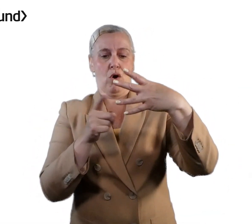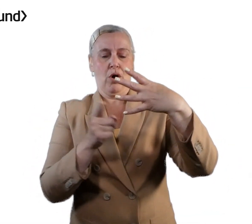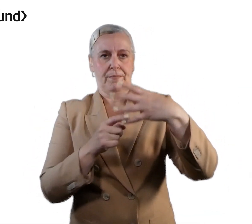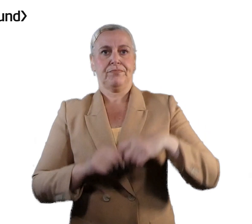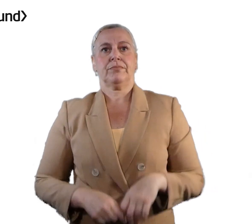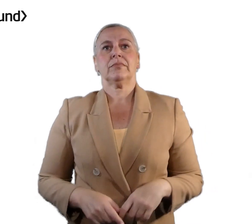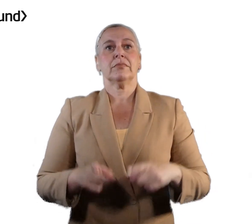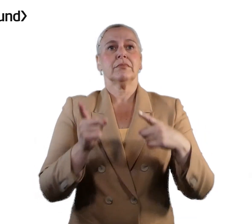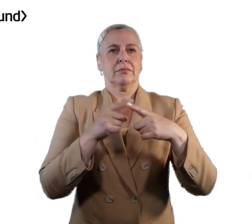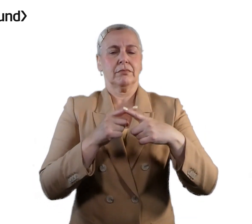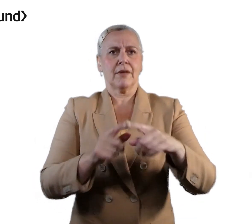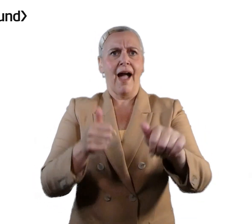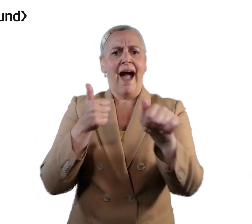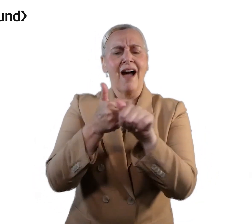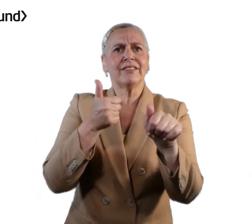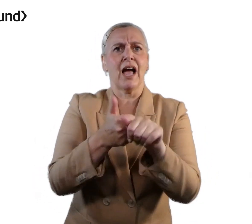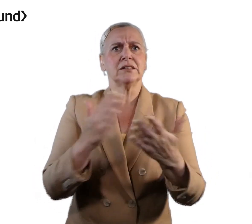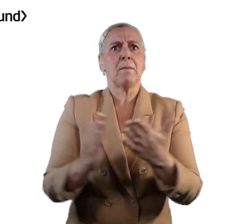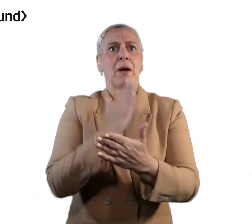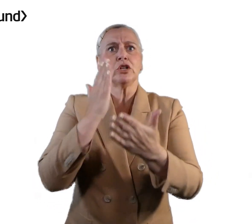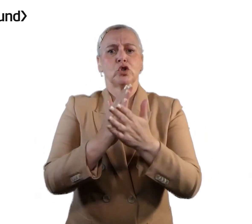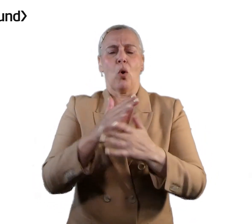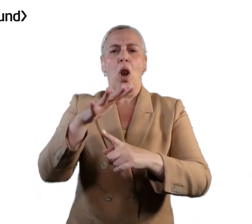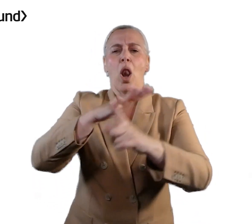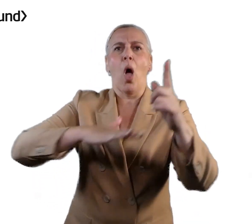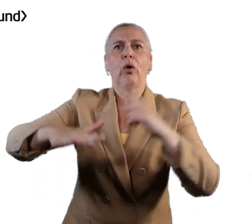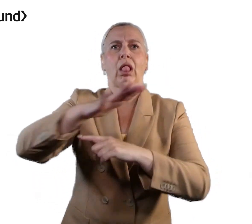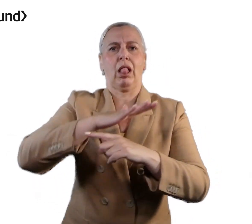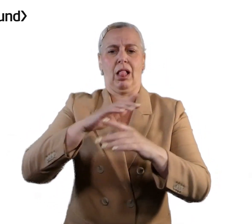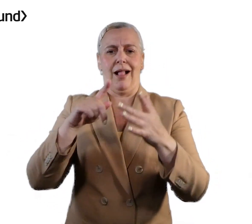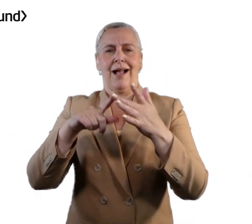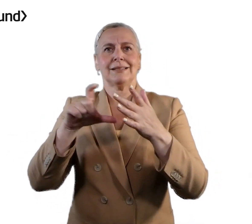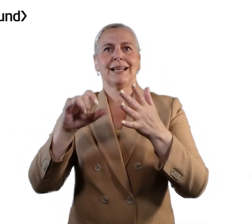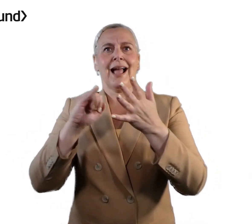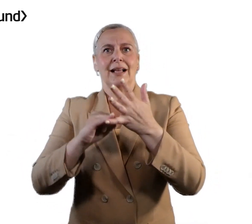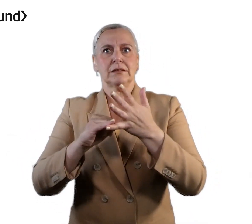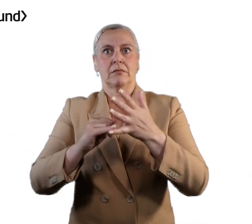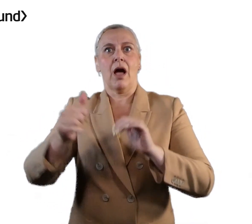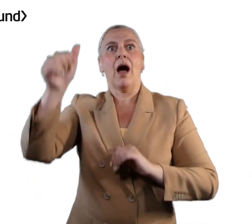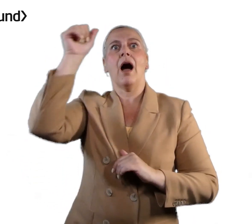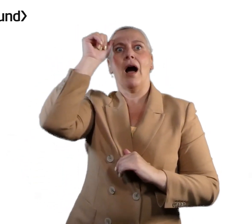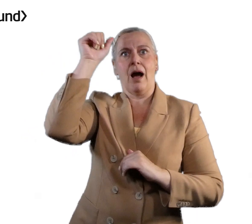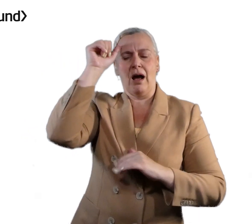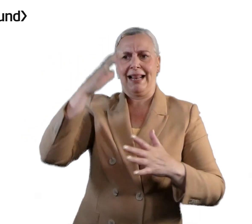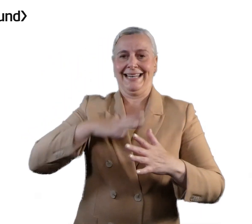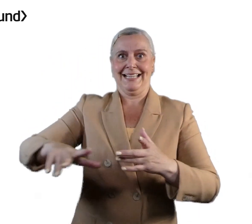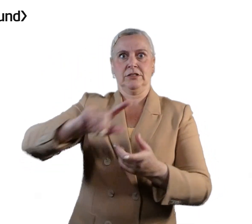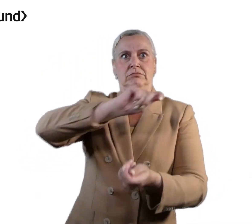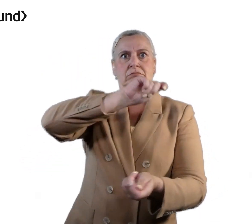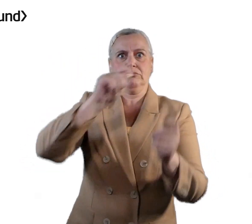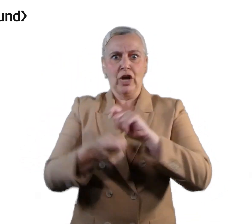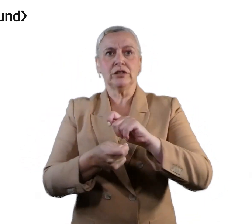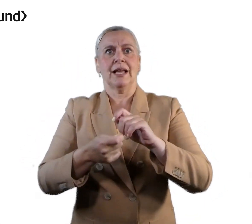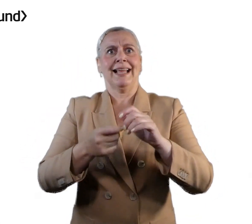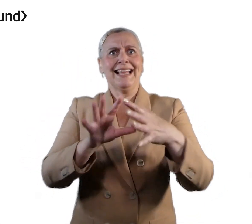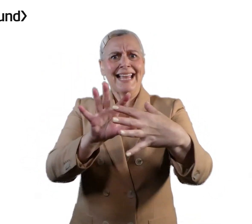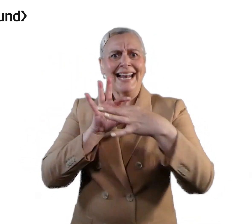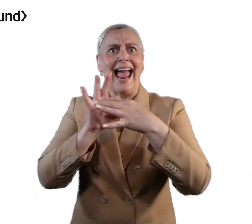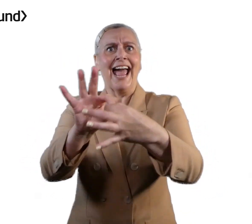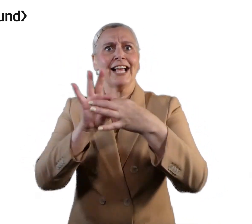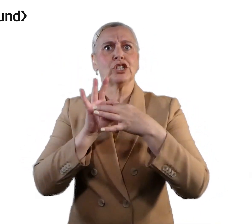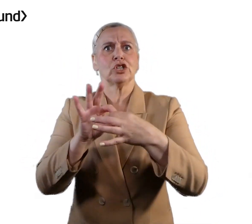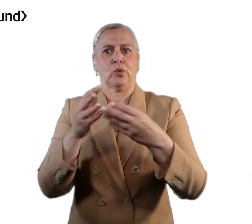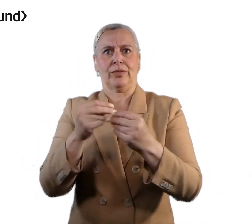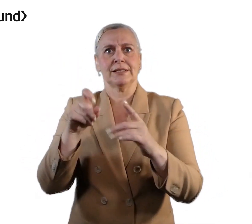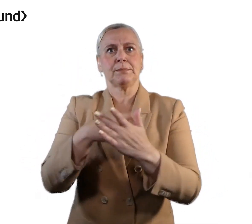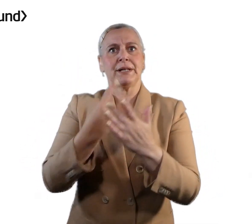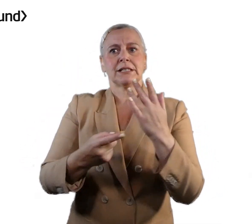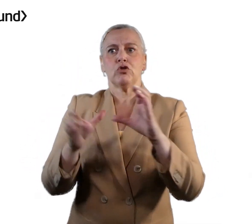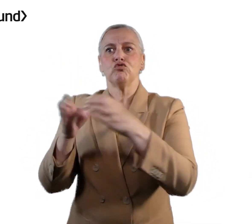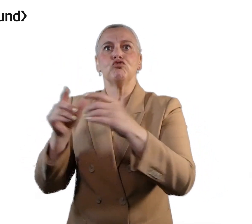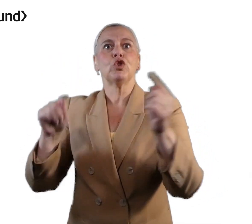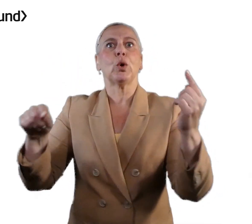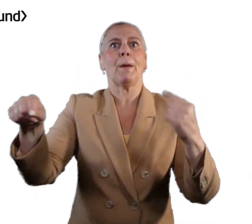1) Advocate. Ensure your local ICS recognises Disabled people as a group it needs to engage with.